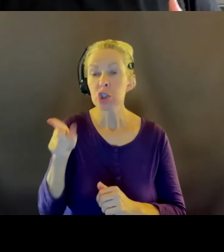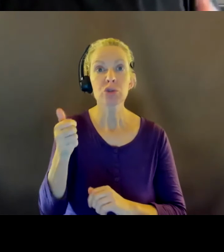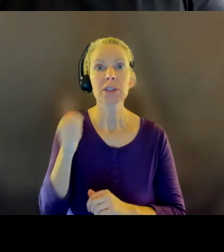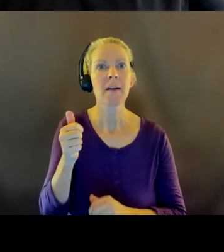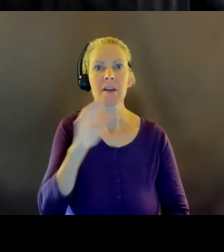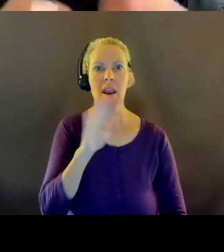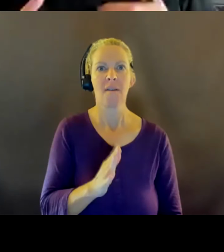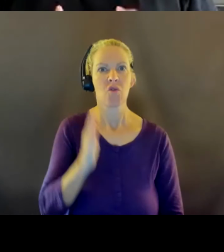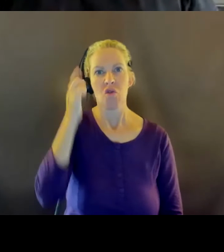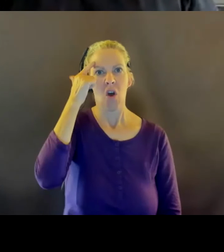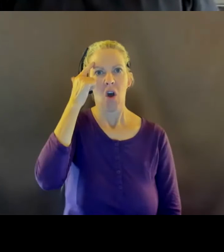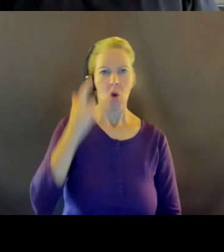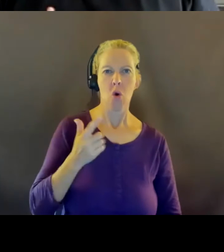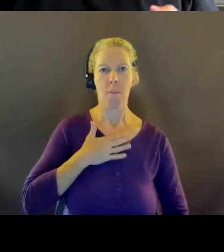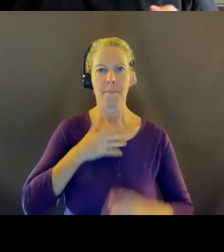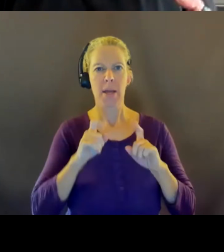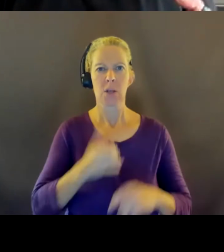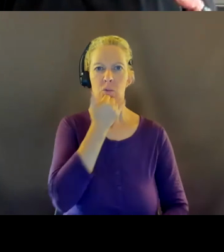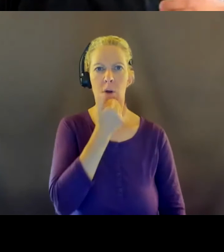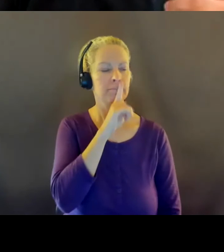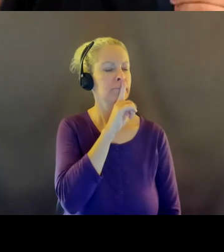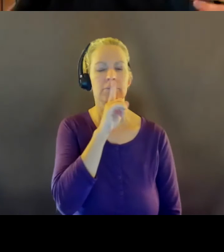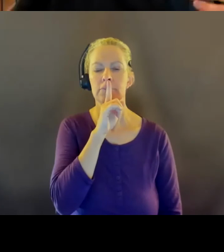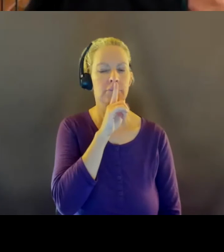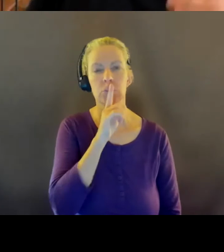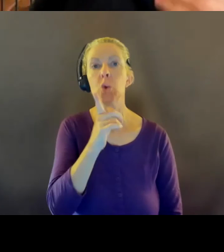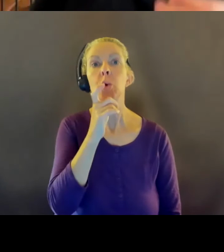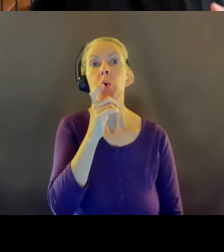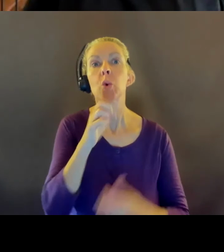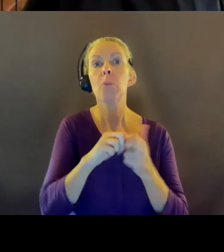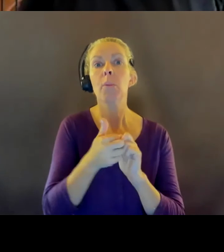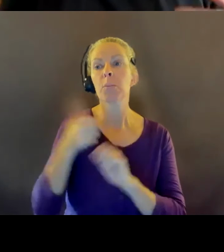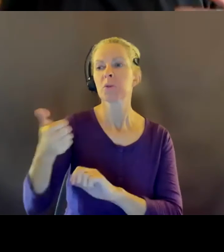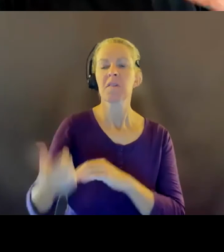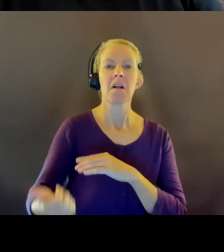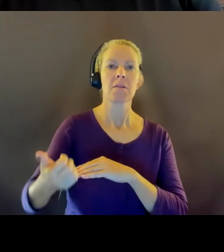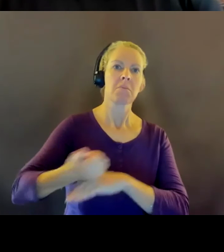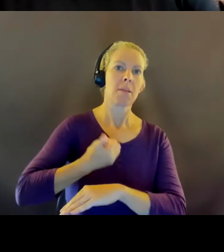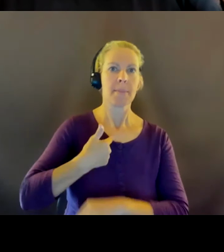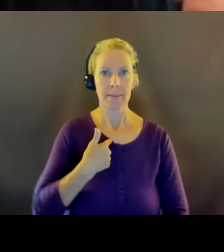It was me being the problem.